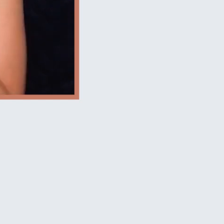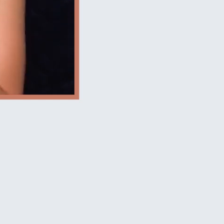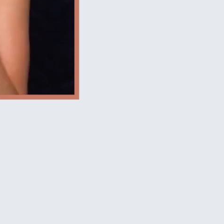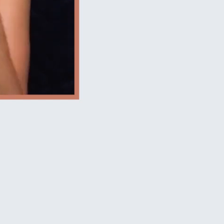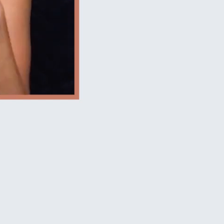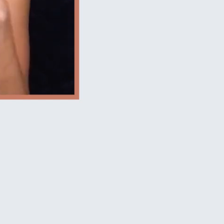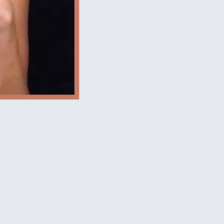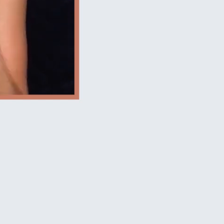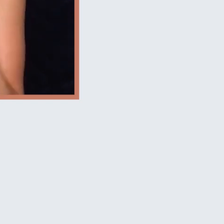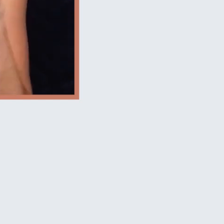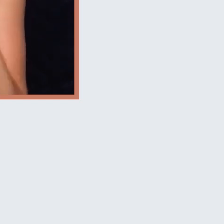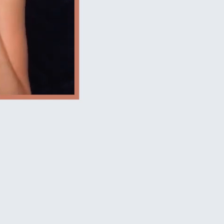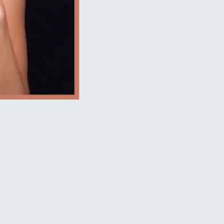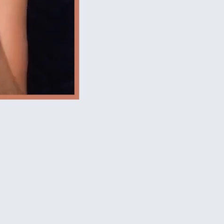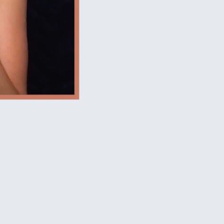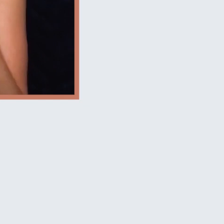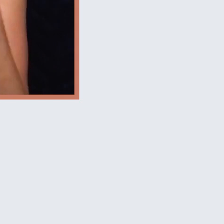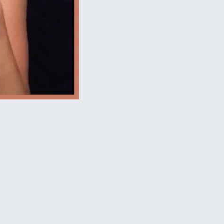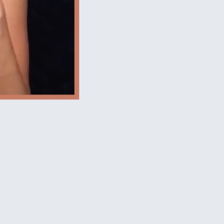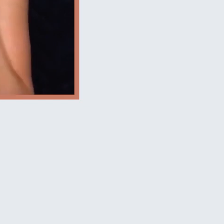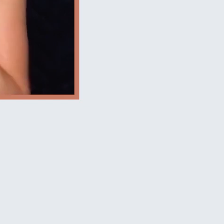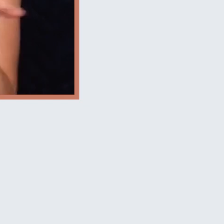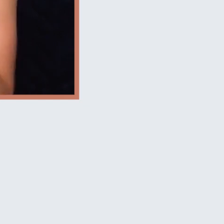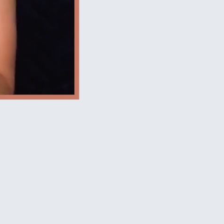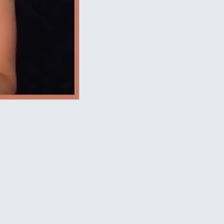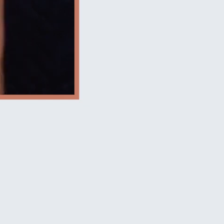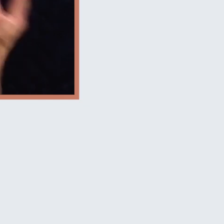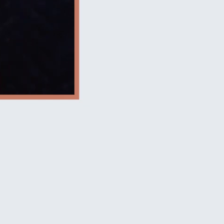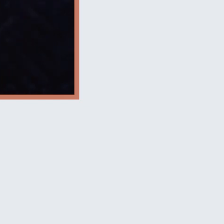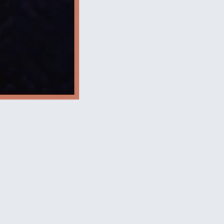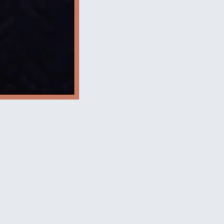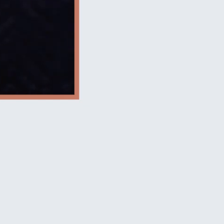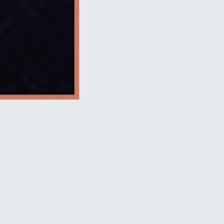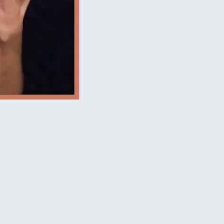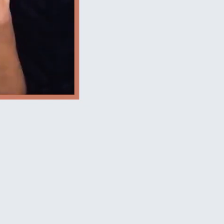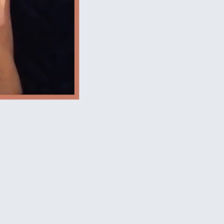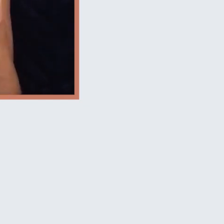or what the decisions were made, how hard we work for it, so for you to really expand on that,